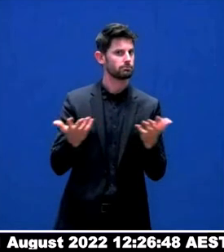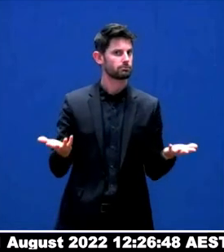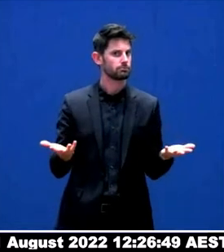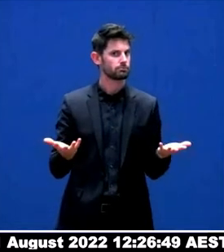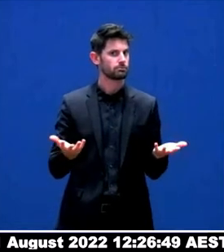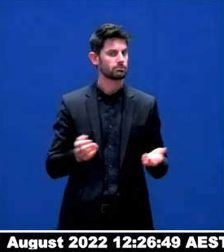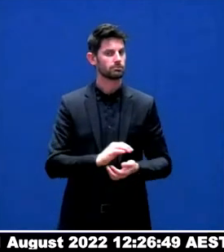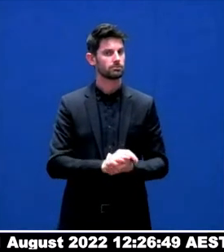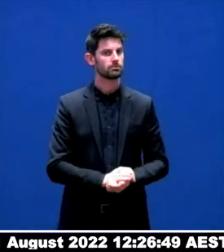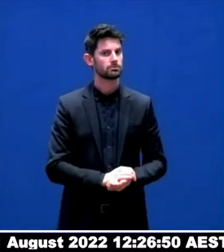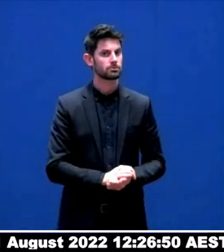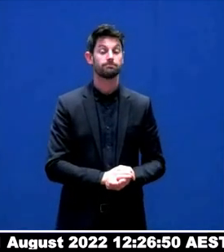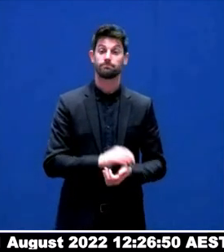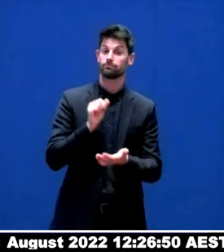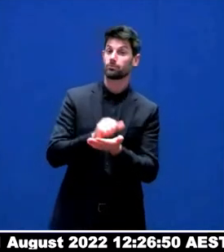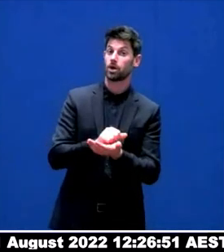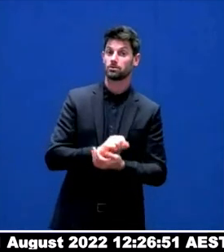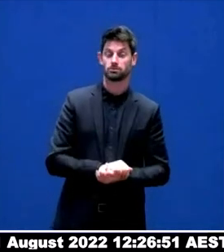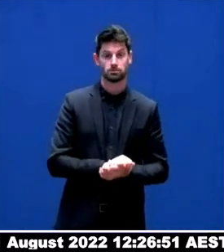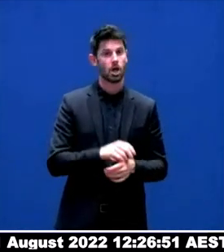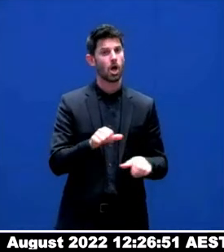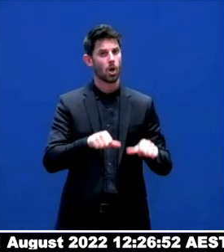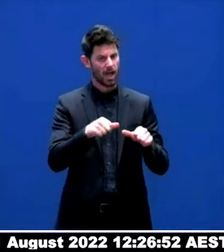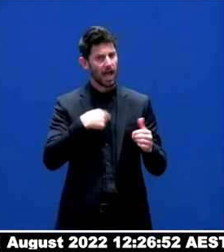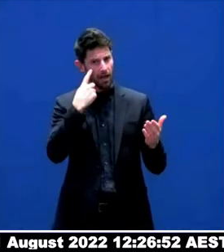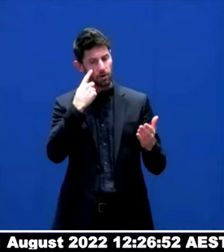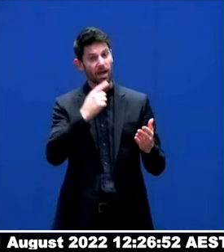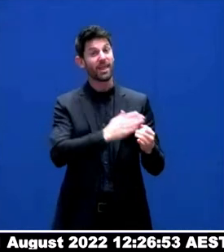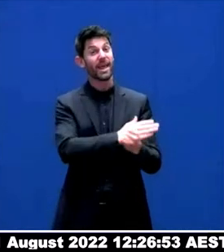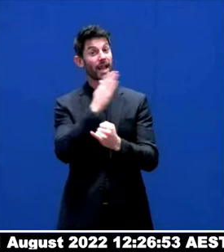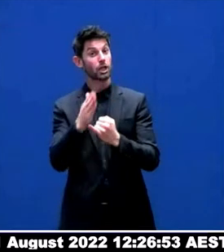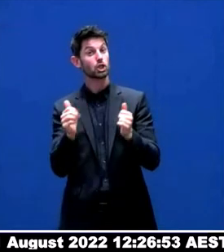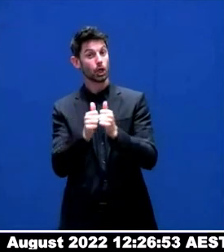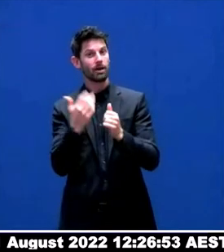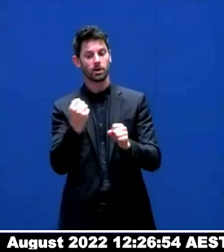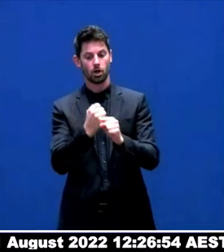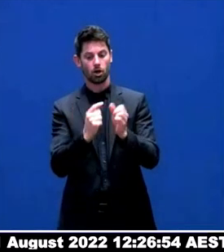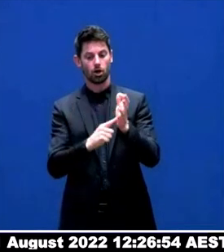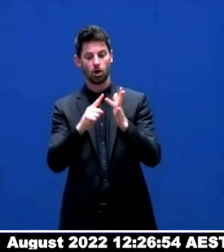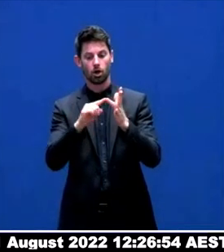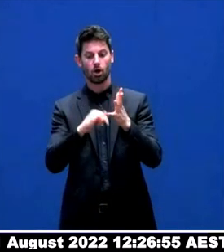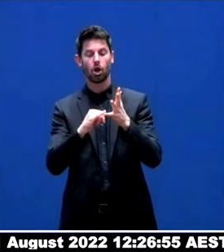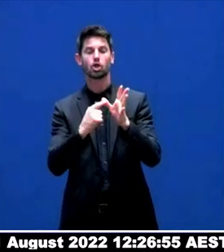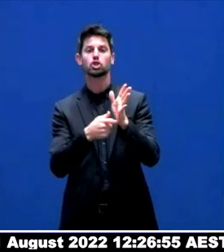That would be correct. If we go to the glossary at the end, there's no definition or description of